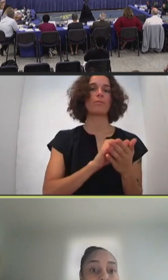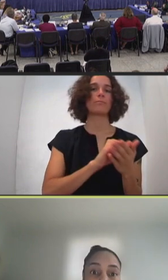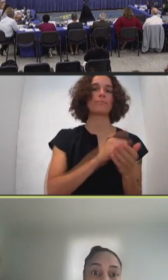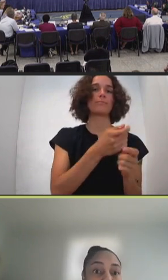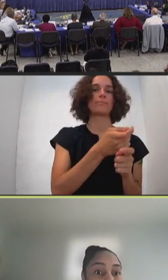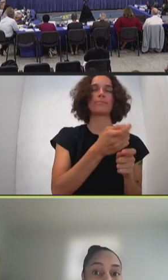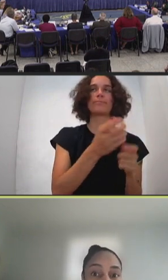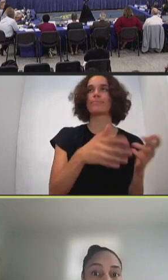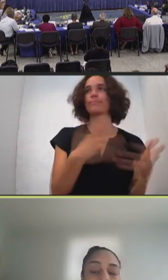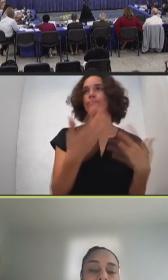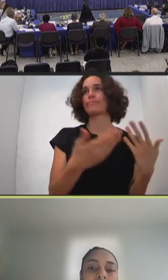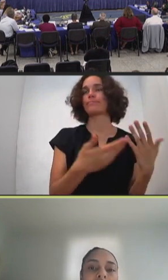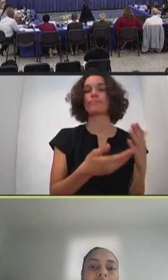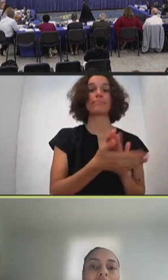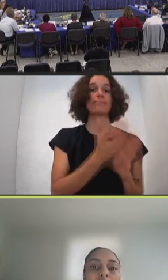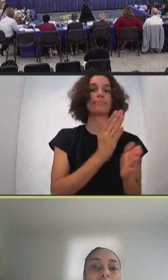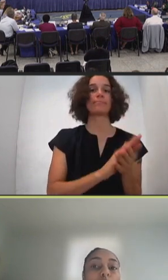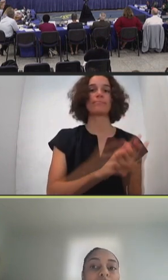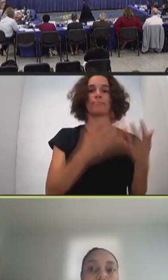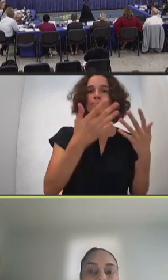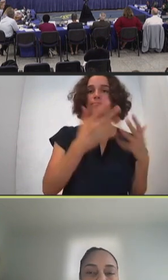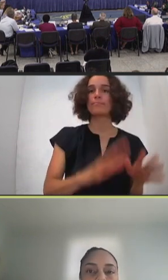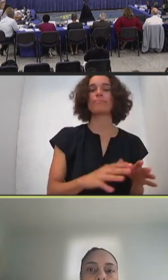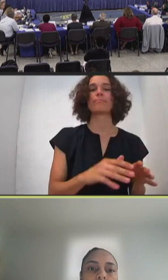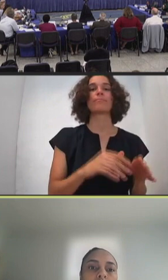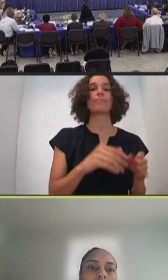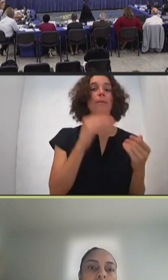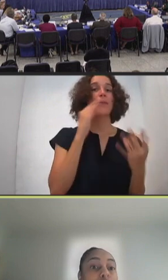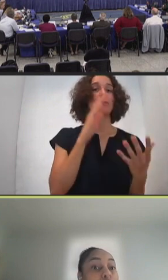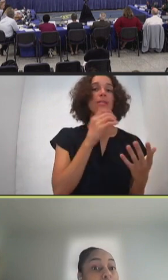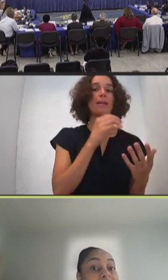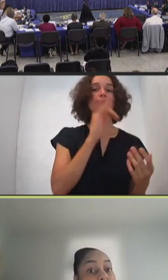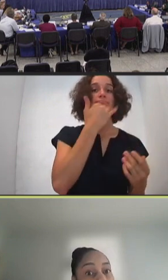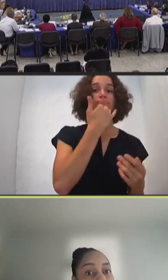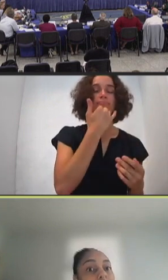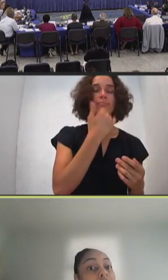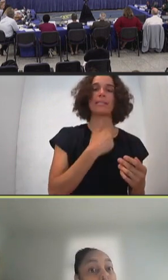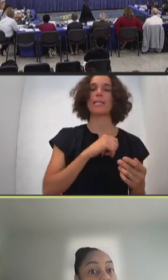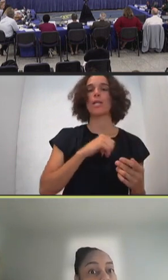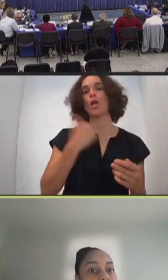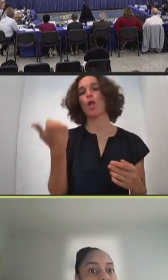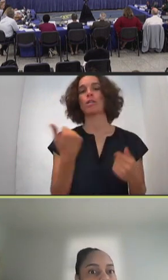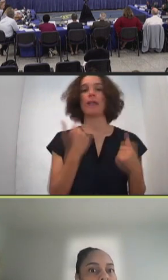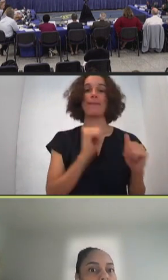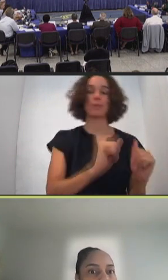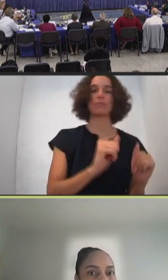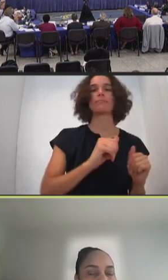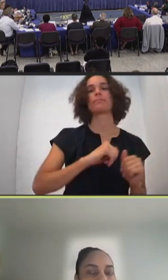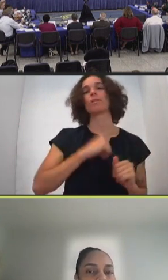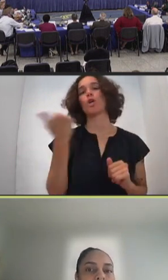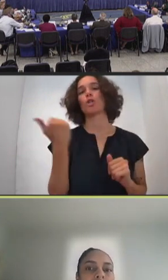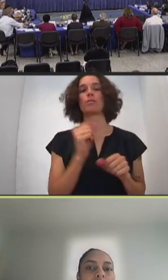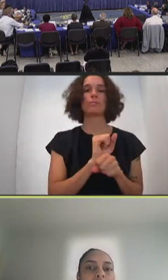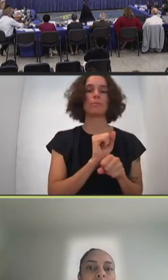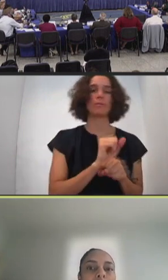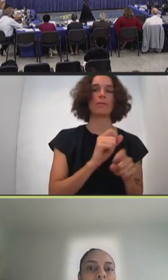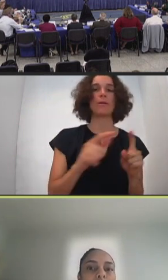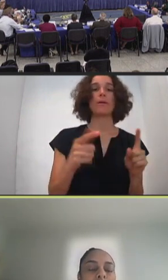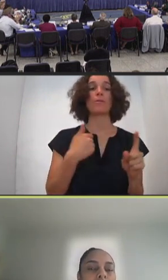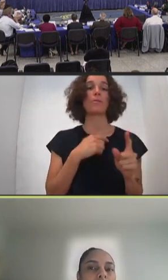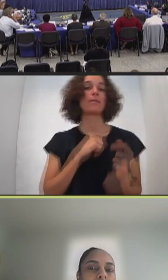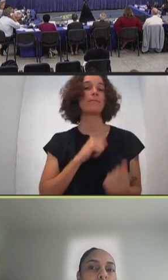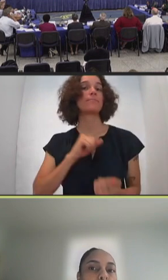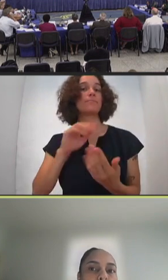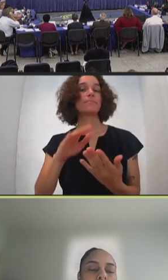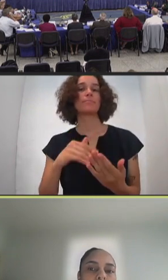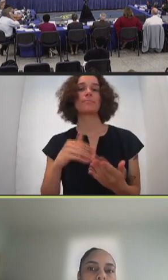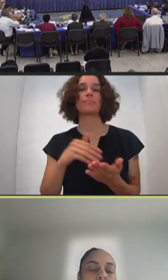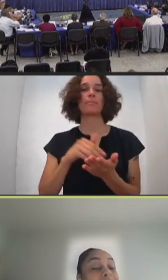effort and charge. But we do address head on frequently asked questions. A number of like,